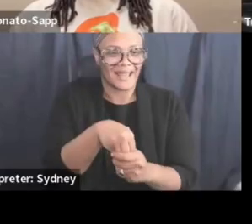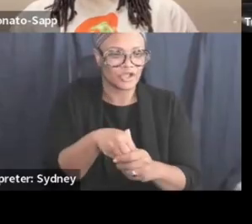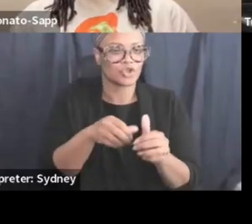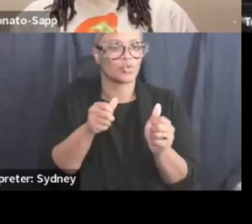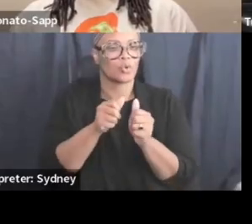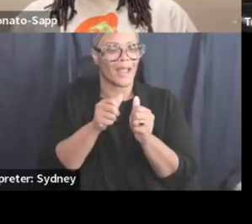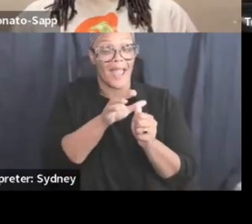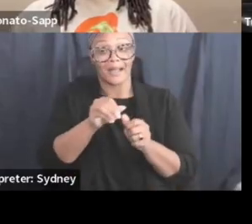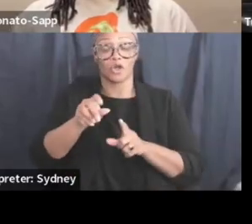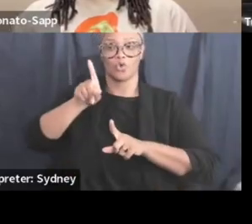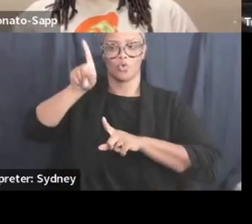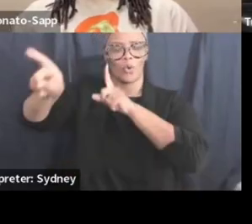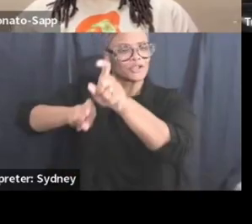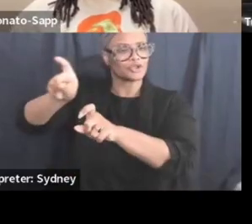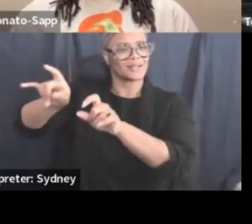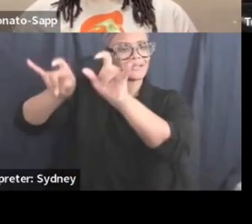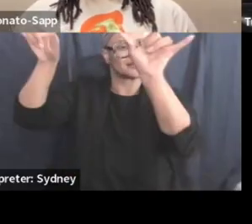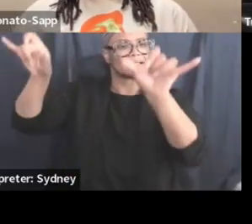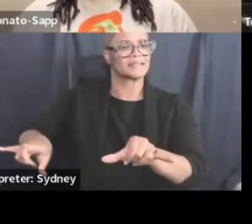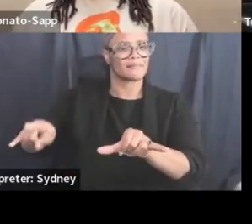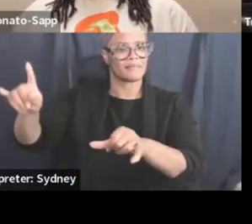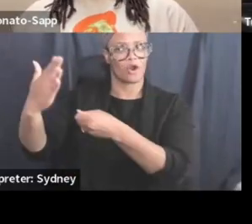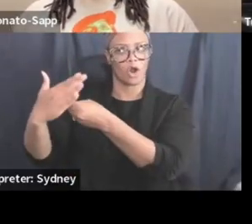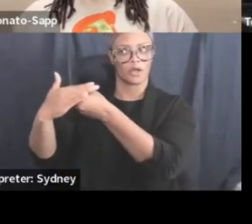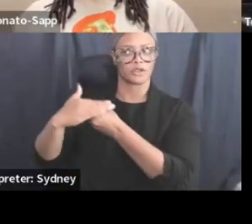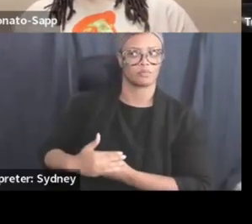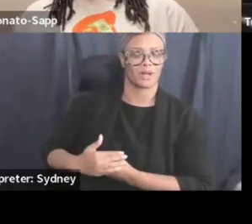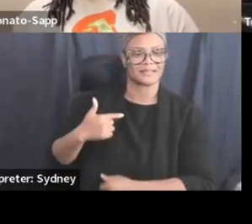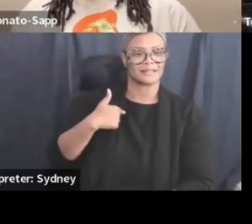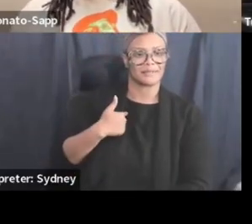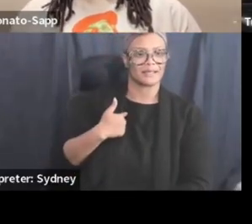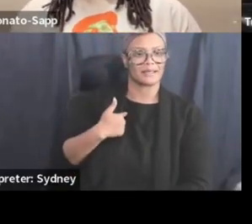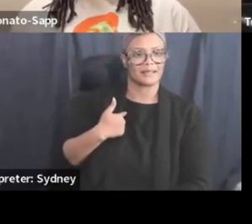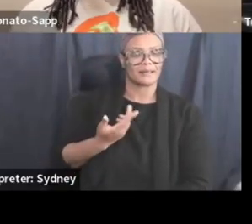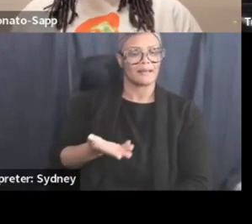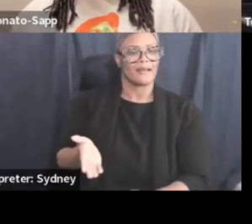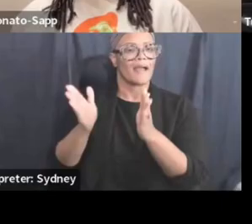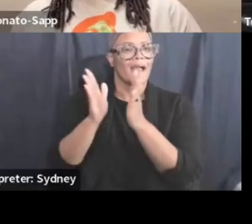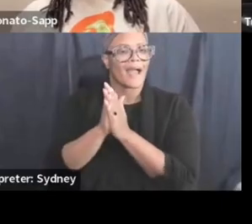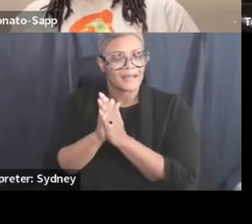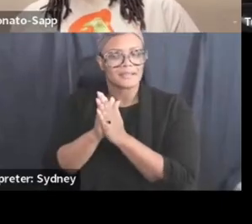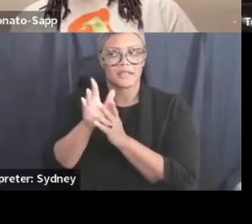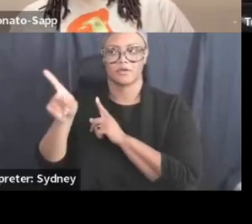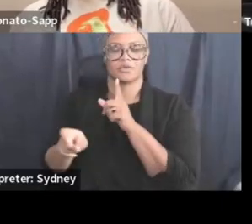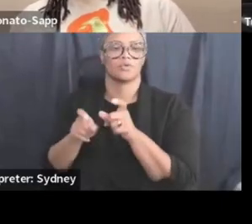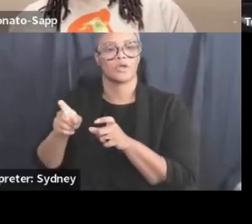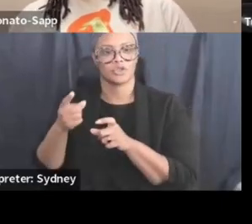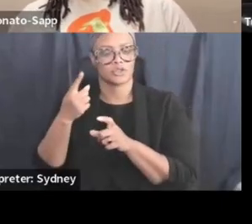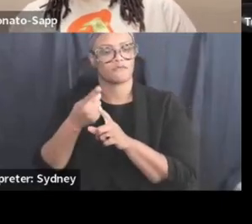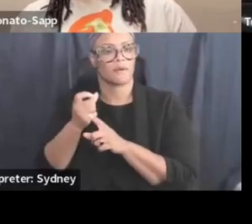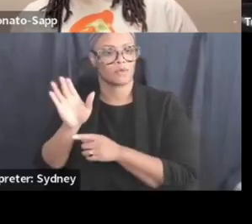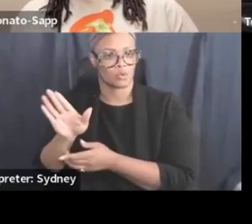asking these questions of yourselves in your school. The clear message about disabled black